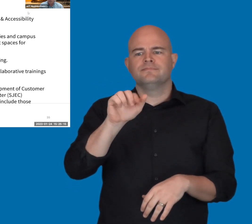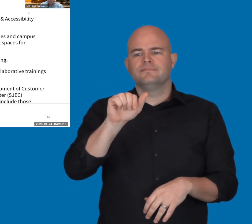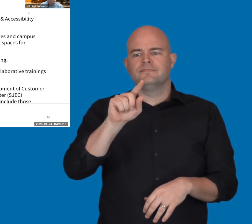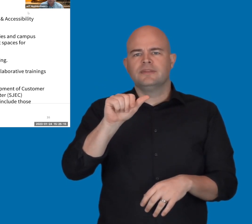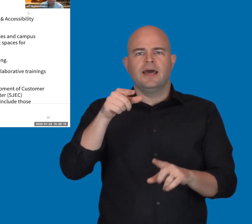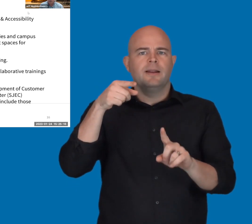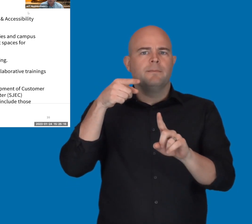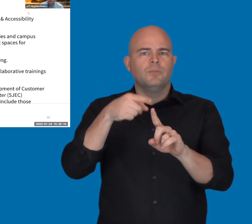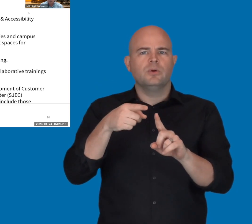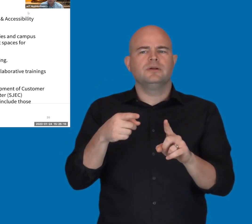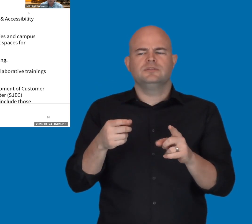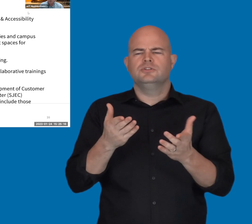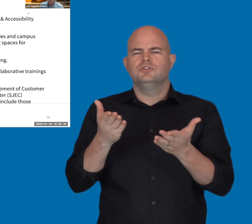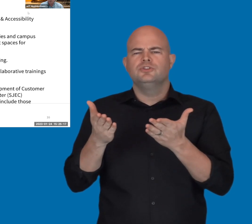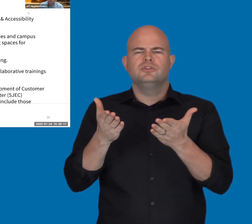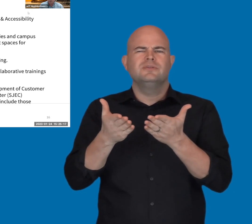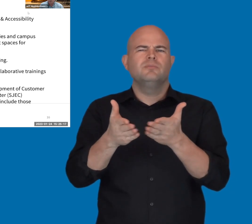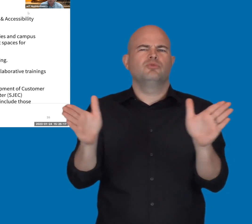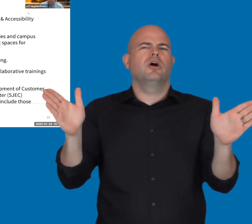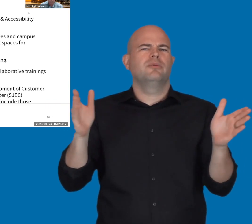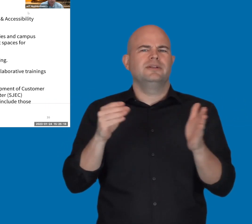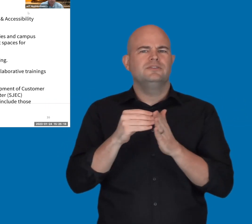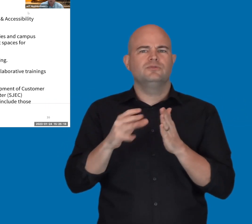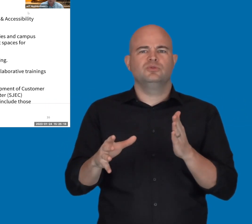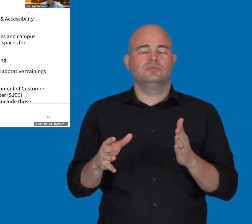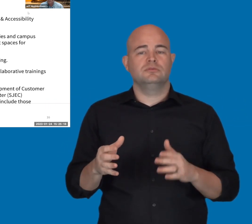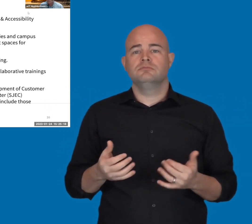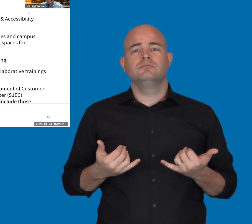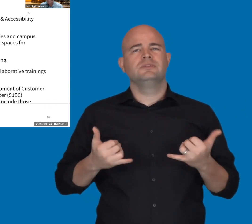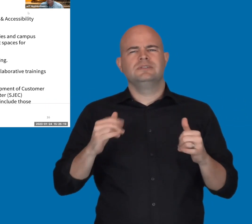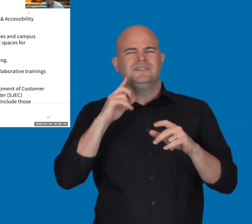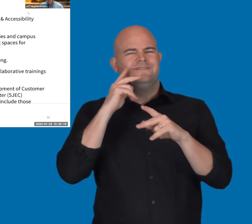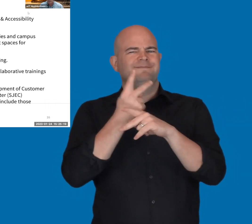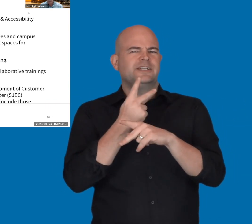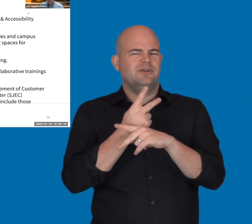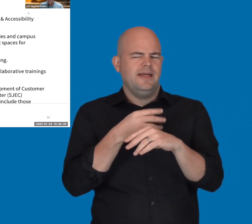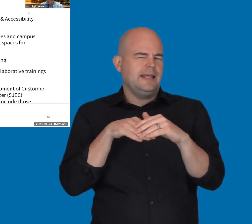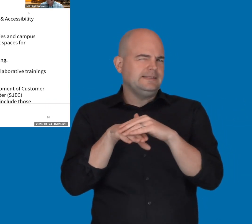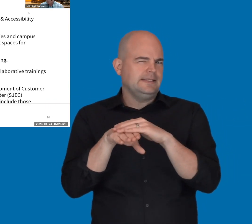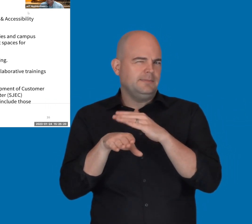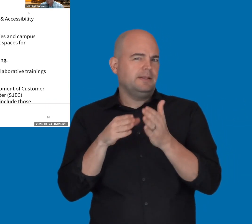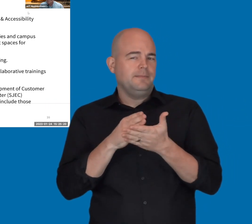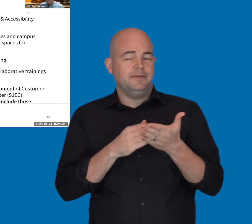Fortunately, this individual came from a student service's background